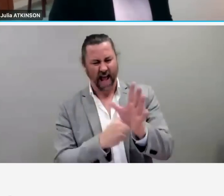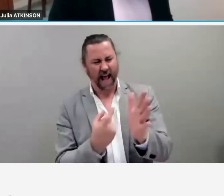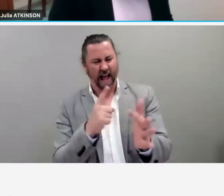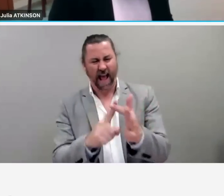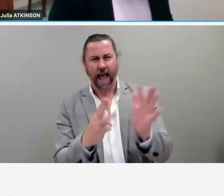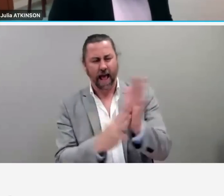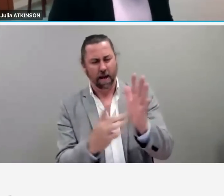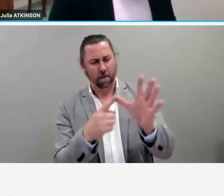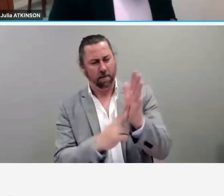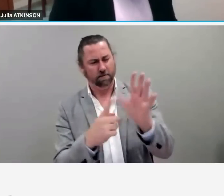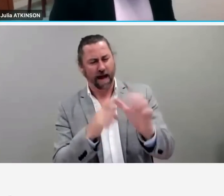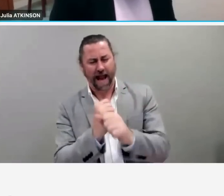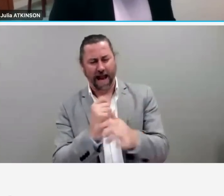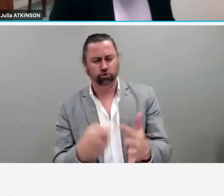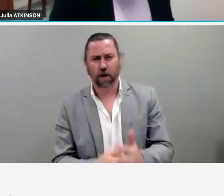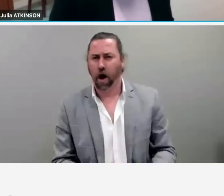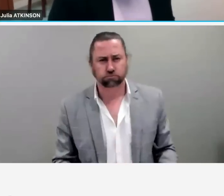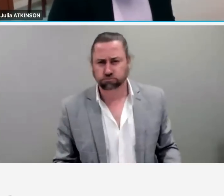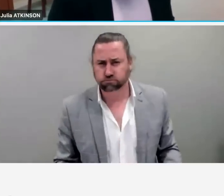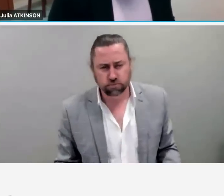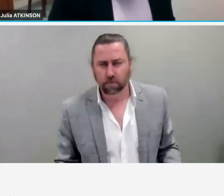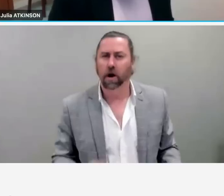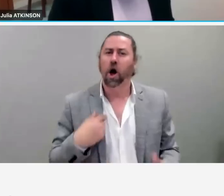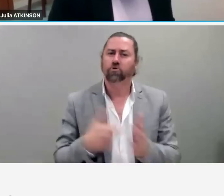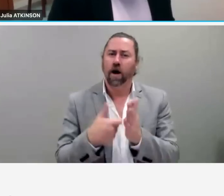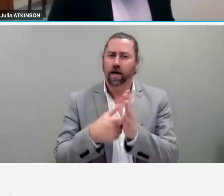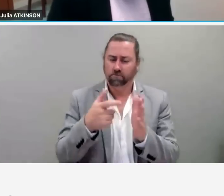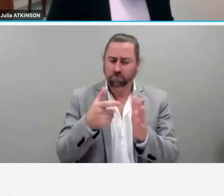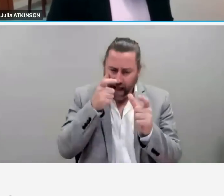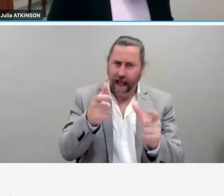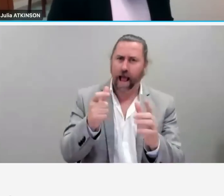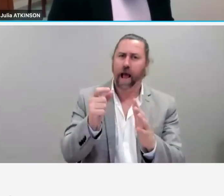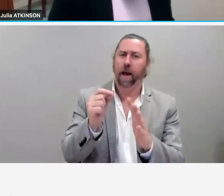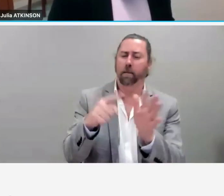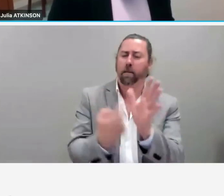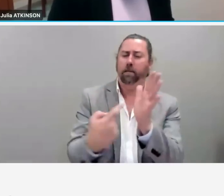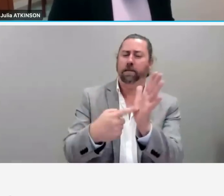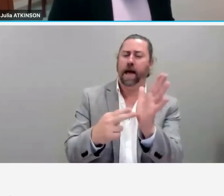They preferred the term care partner as this terminology better recognises the role of